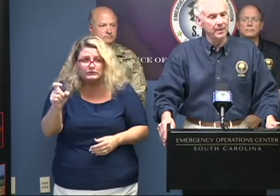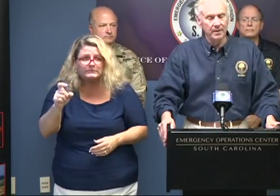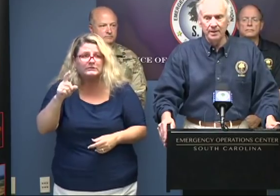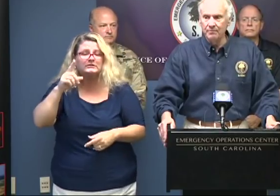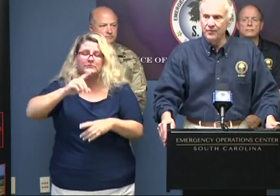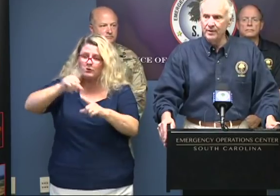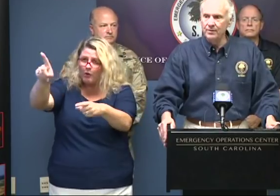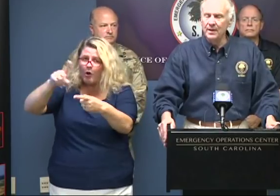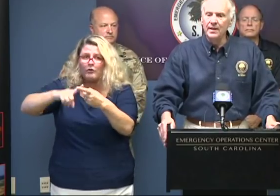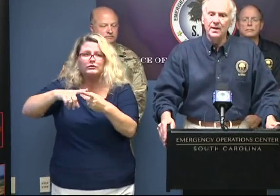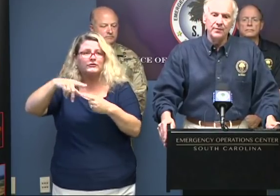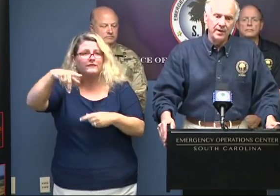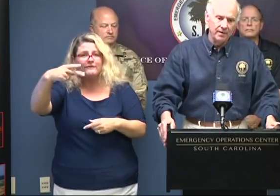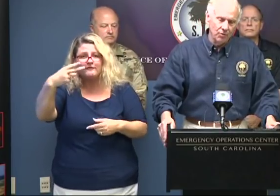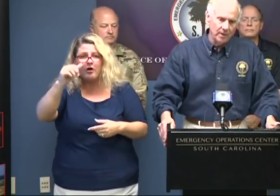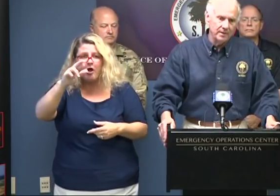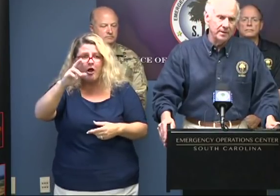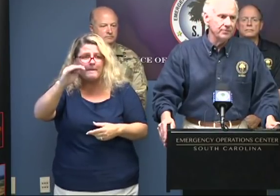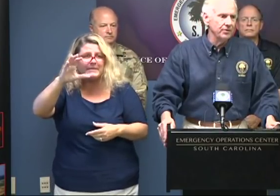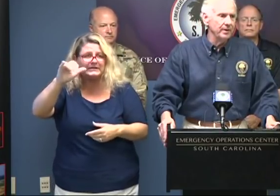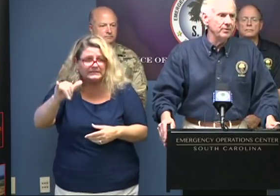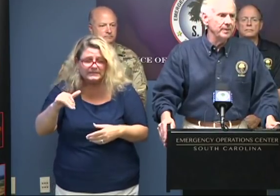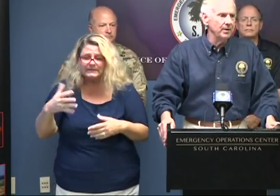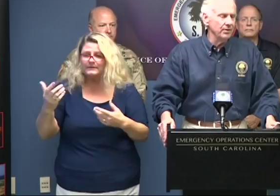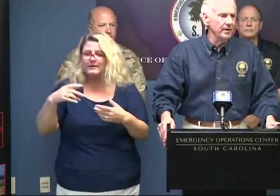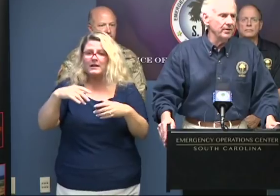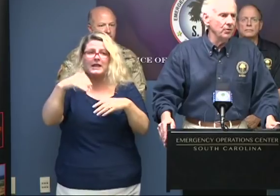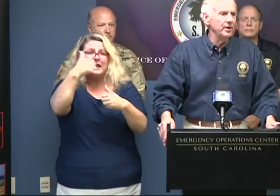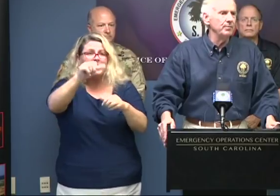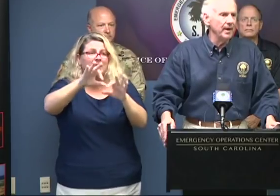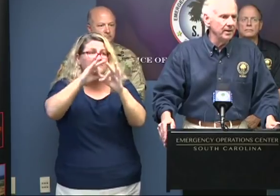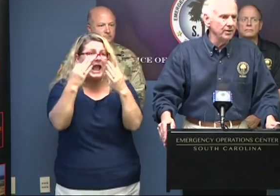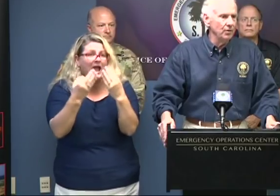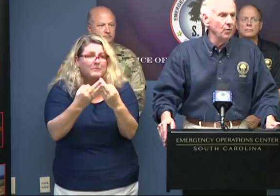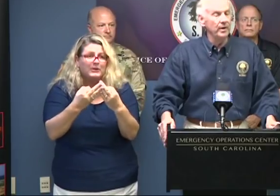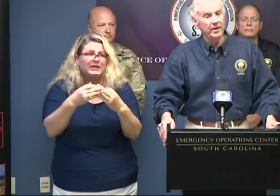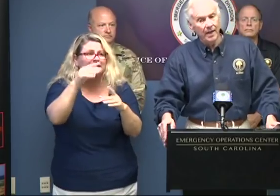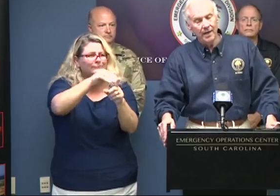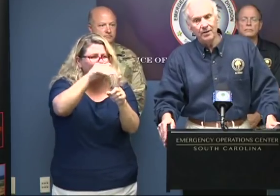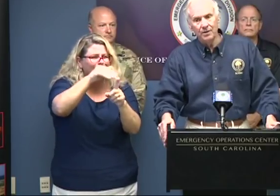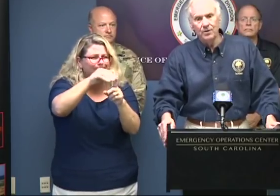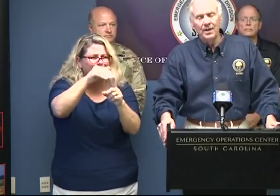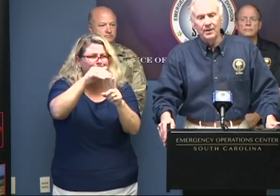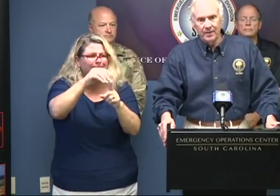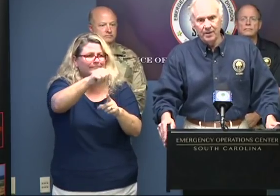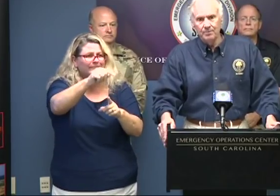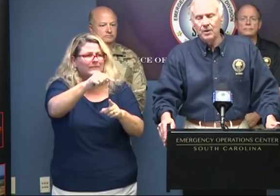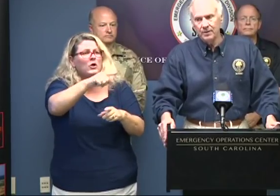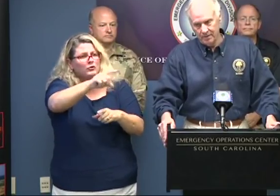better get them filled. If you have relatives that need to be alerted to where you might go or where you can go, tell them.